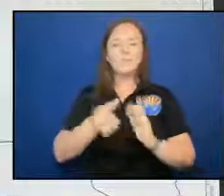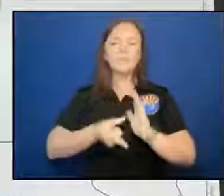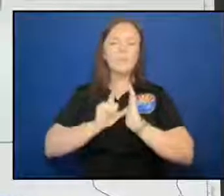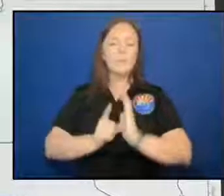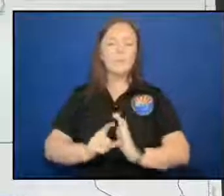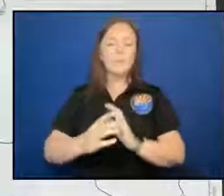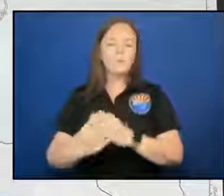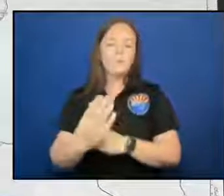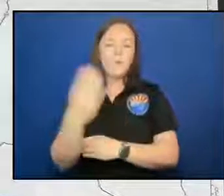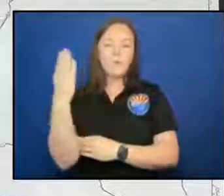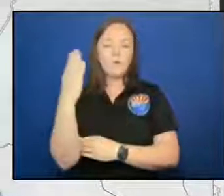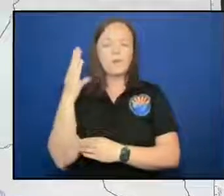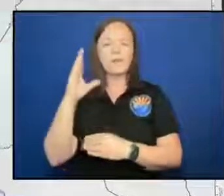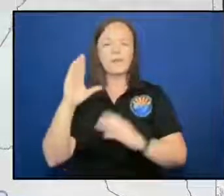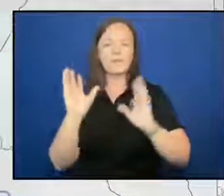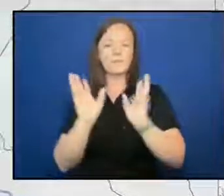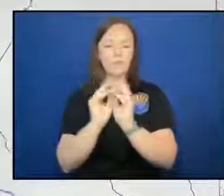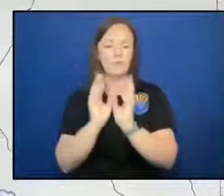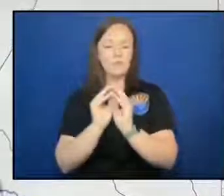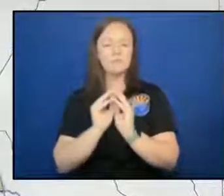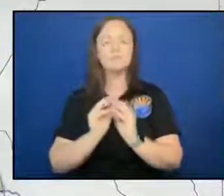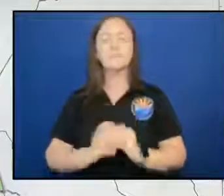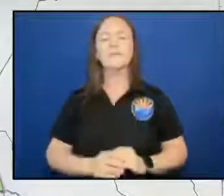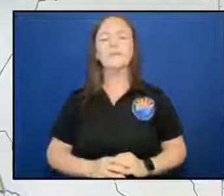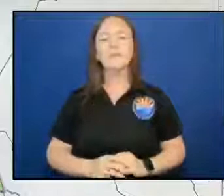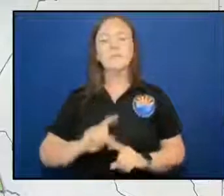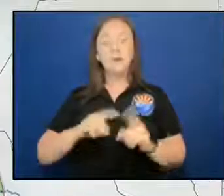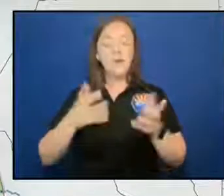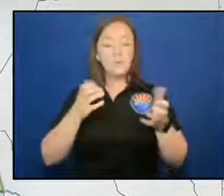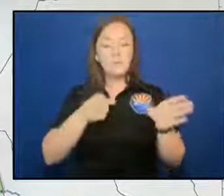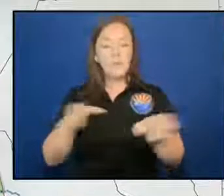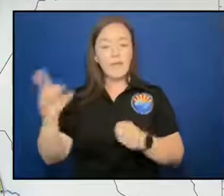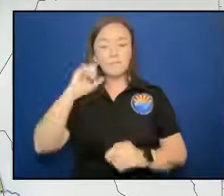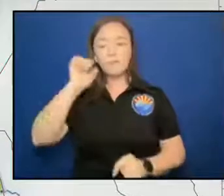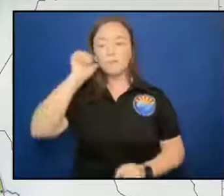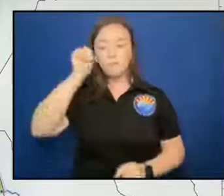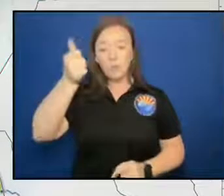I WILL GO AHEAD AND OPEN THIS EVENING UP WITH THE